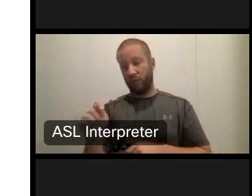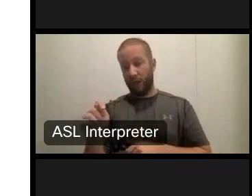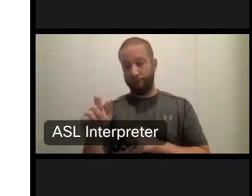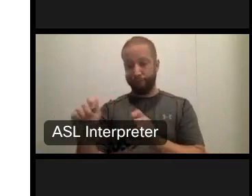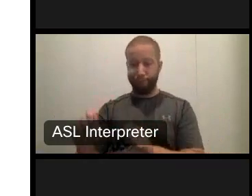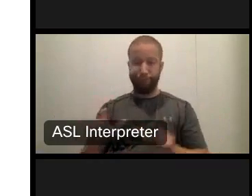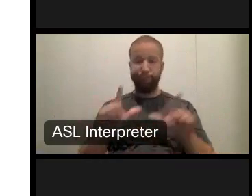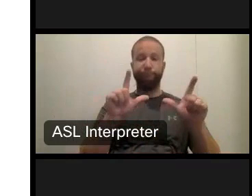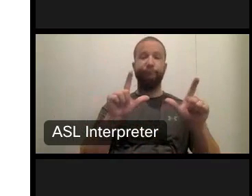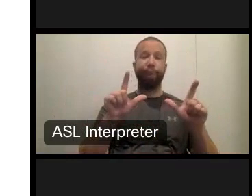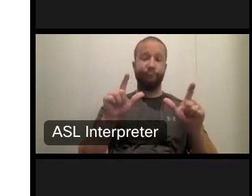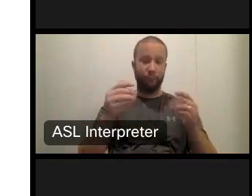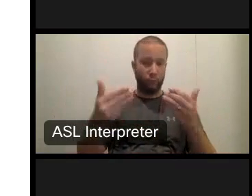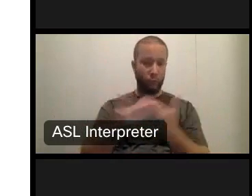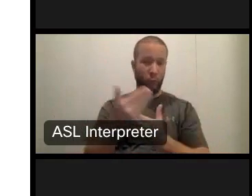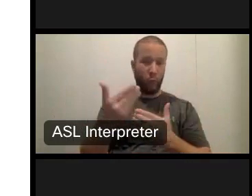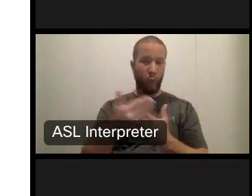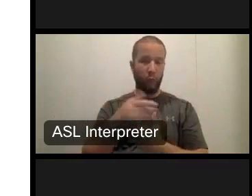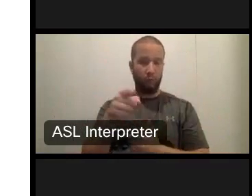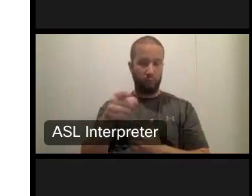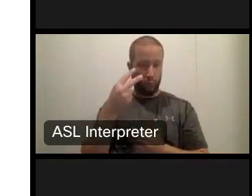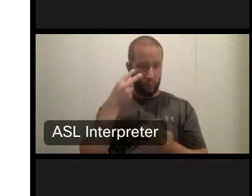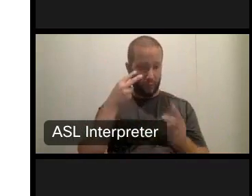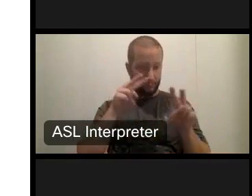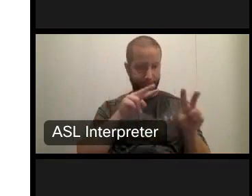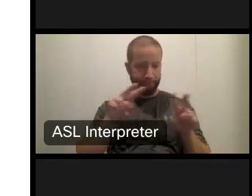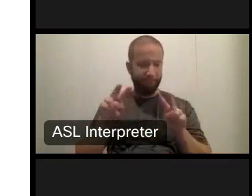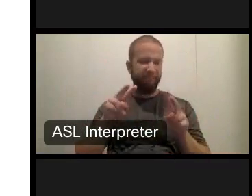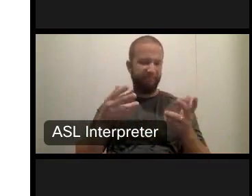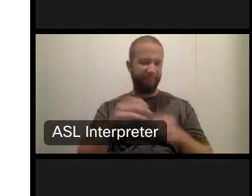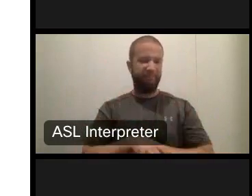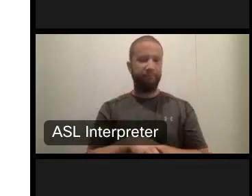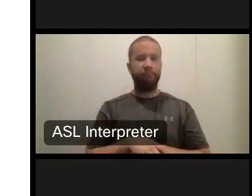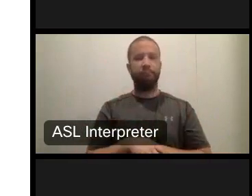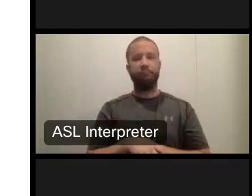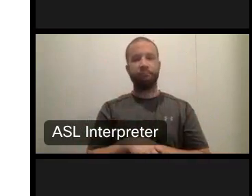a new panel or window will appear in the send to file select all panelists